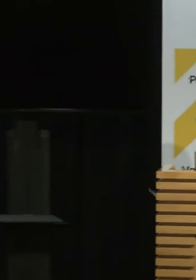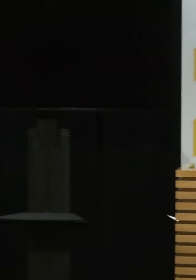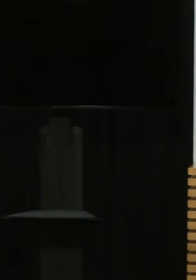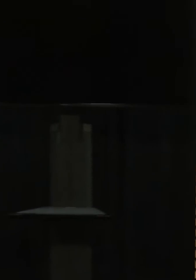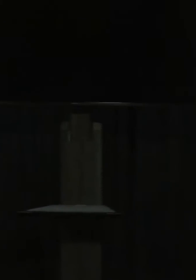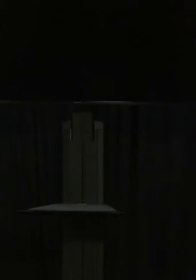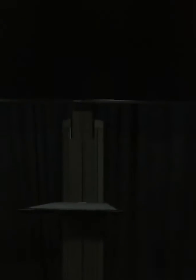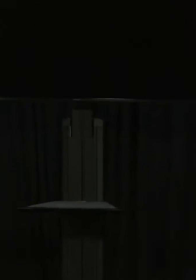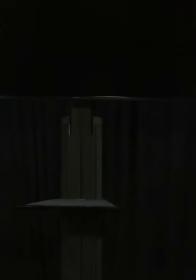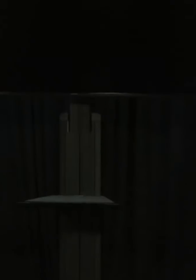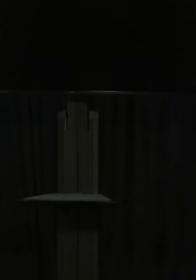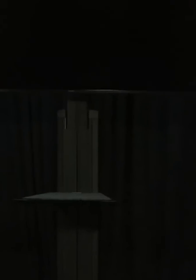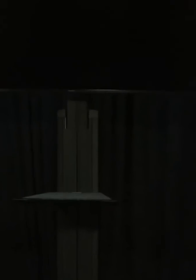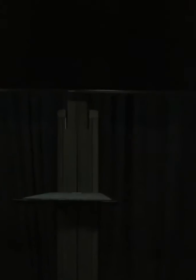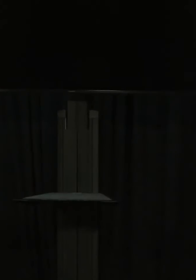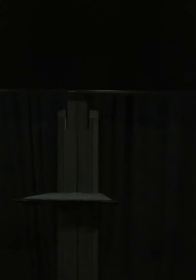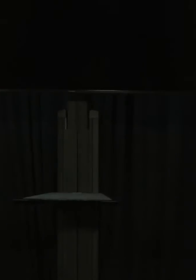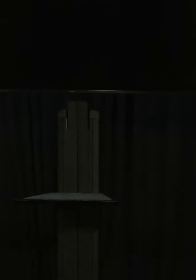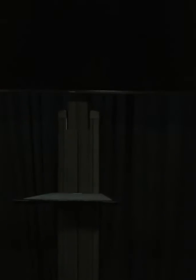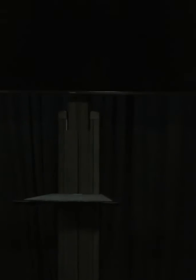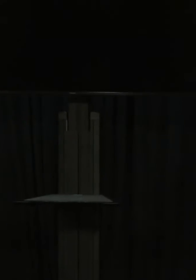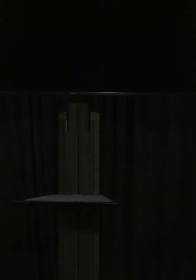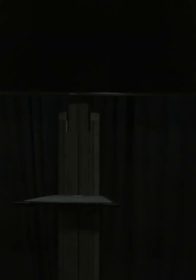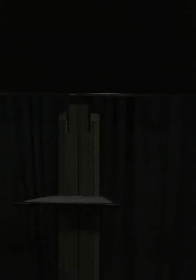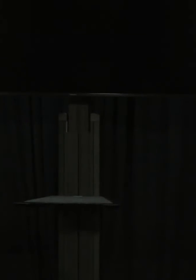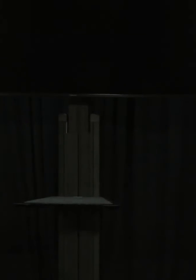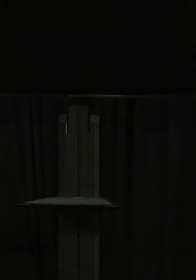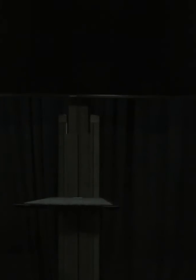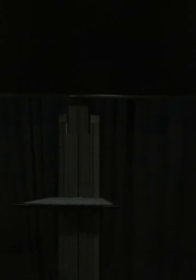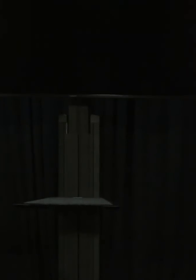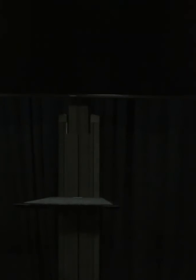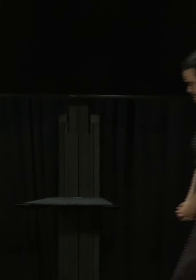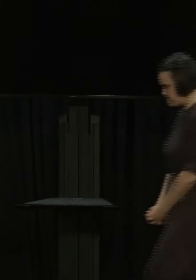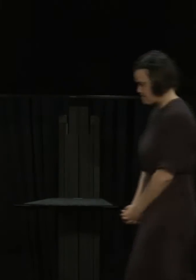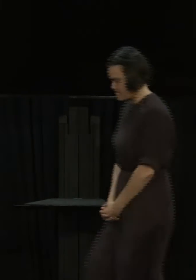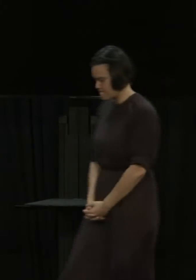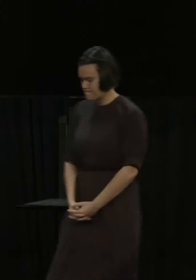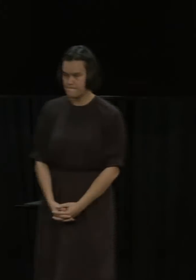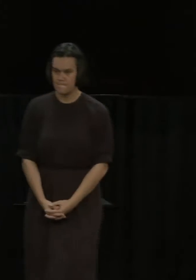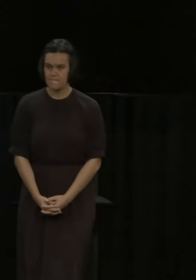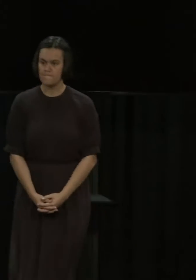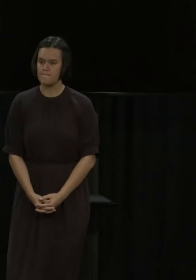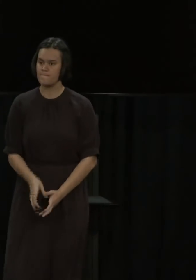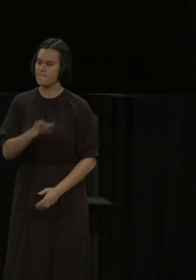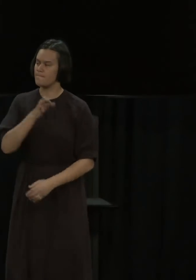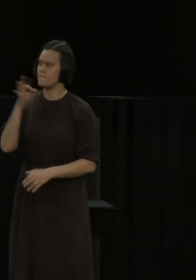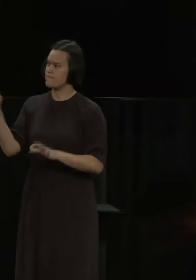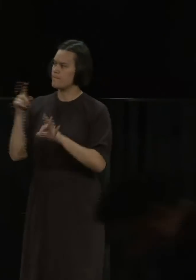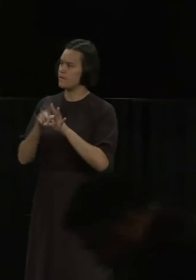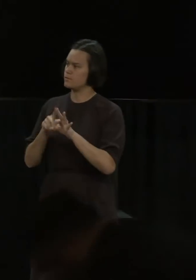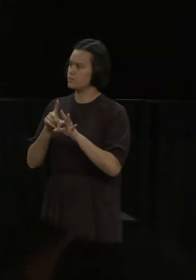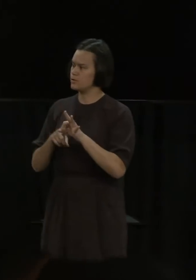It is very clear, inside households$$JOIN. MacU, Minister$$JOIN. Nobly told the